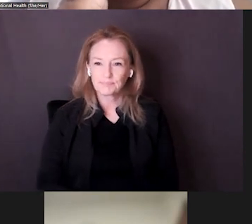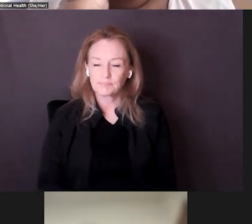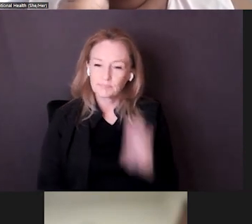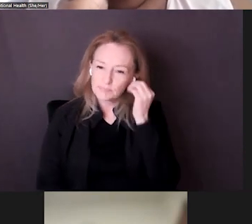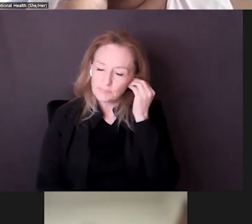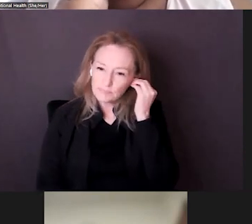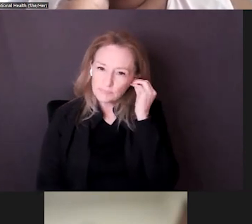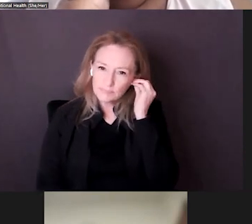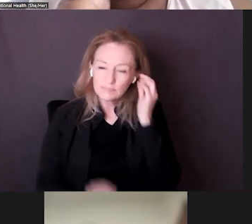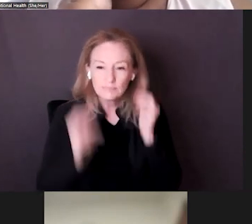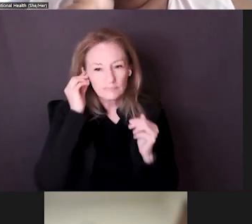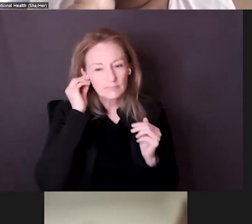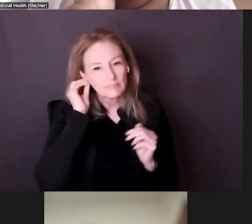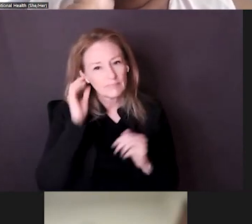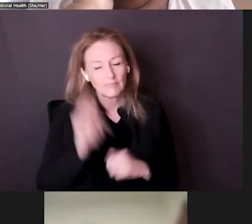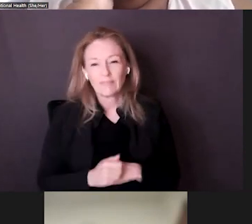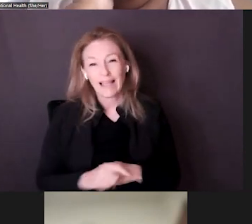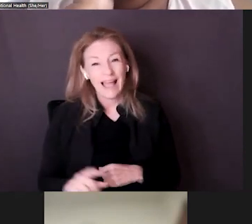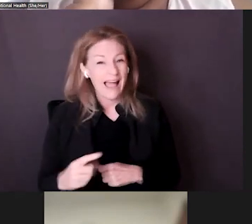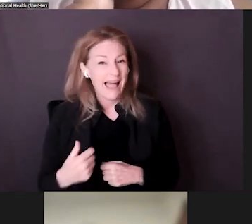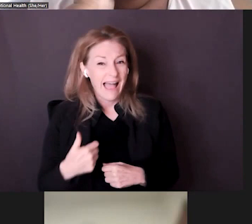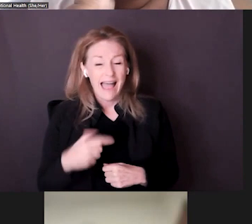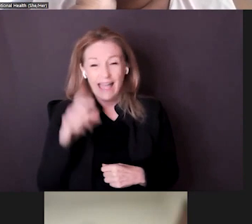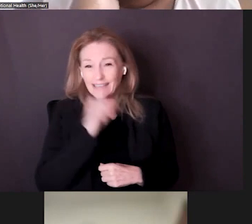I GUESS I AM BIASSED TOWARDS THE U.S. EVERYTHING THAT I HAVE